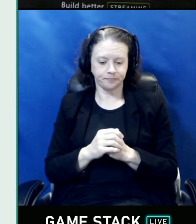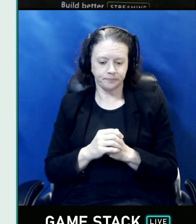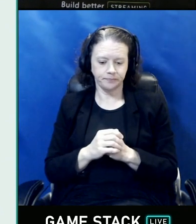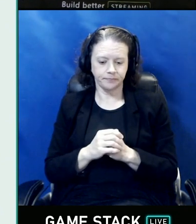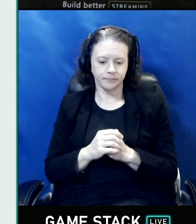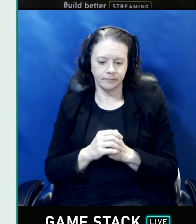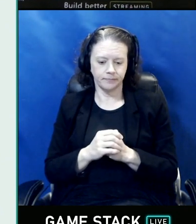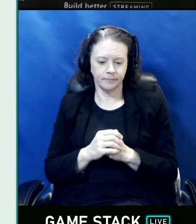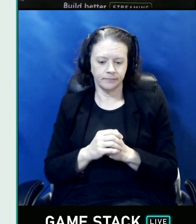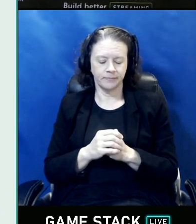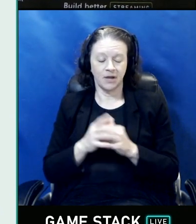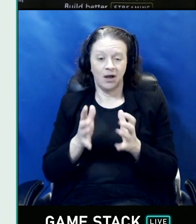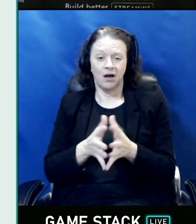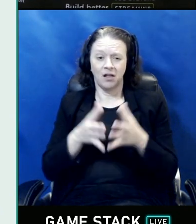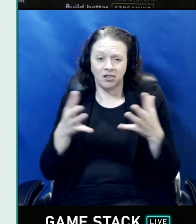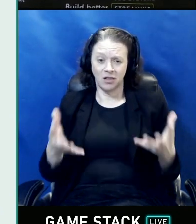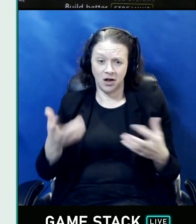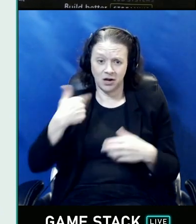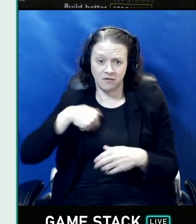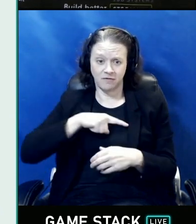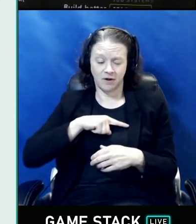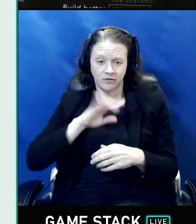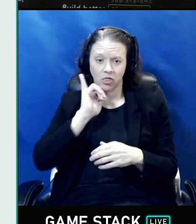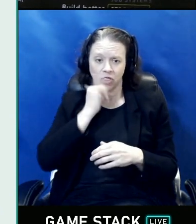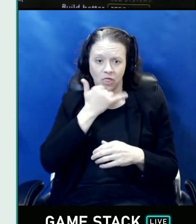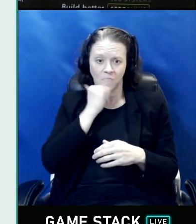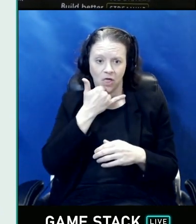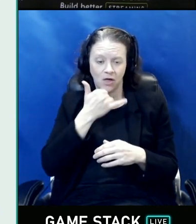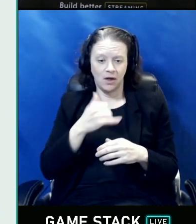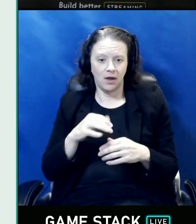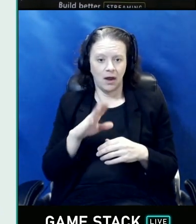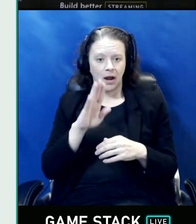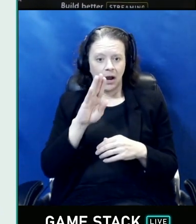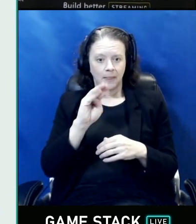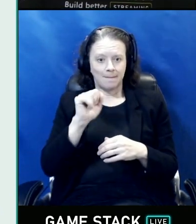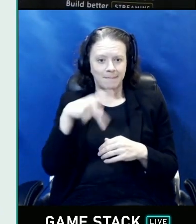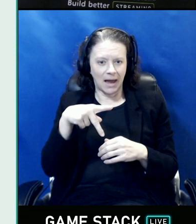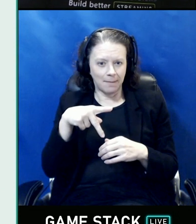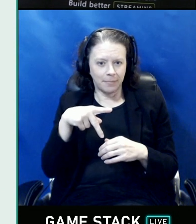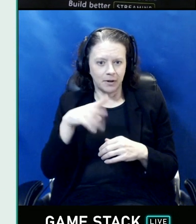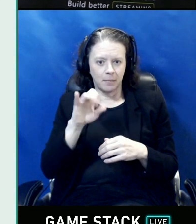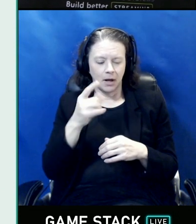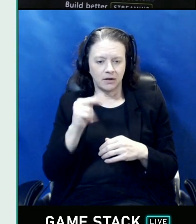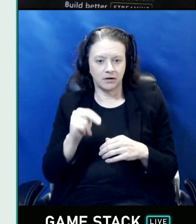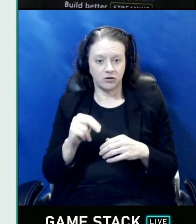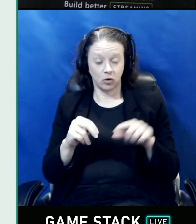A lot of us were accidentally hitting the map button, in this position off to the left of the joystick.